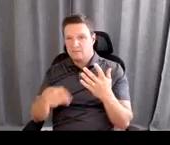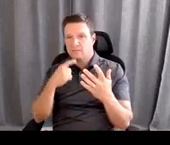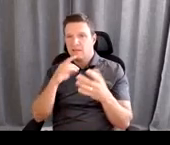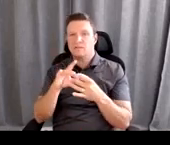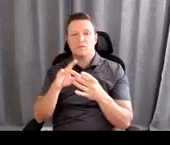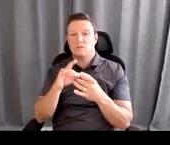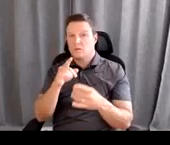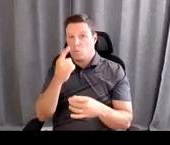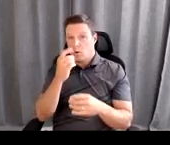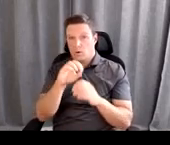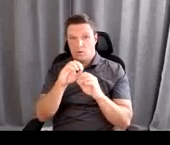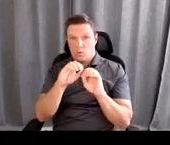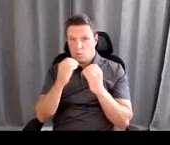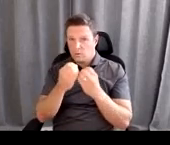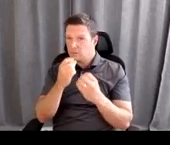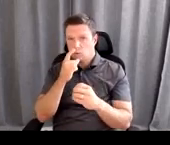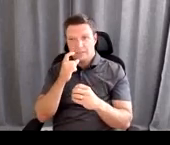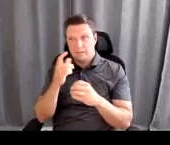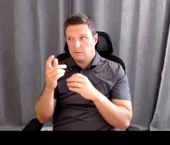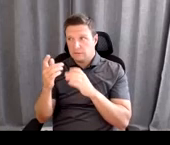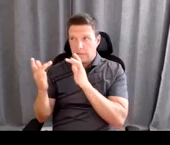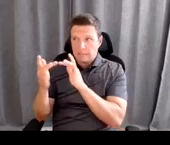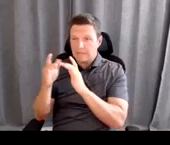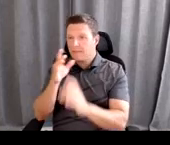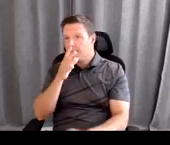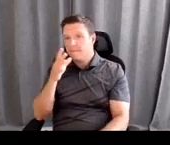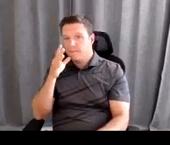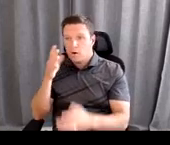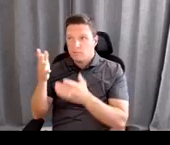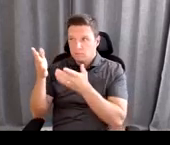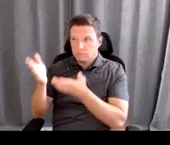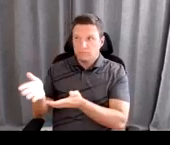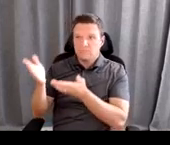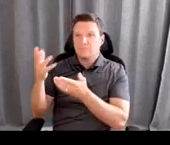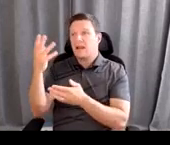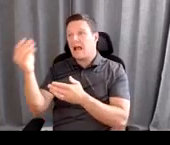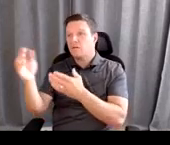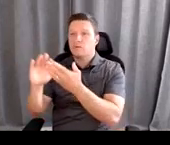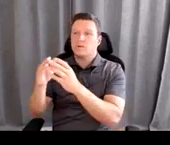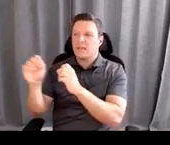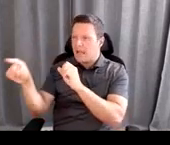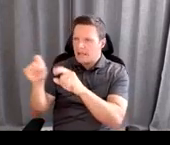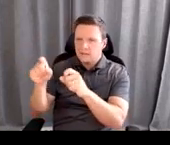farmers is an example of this. Like go go out into the community and ask like, what is going on?